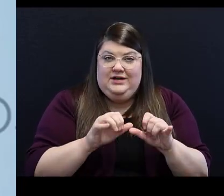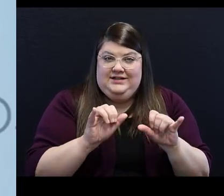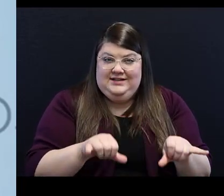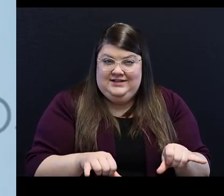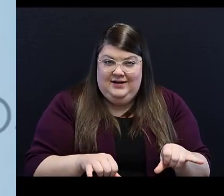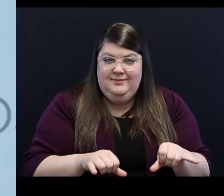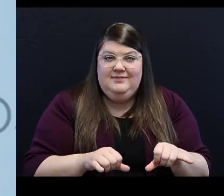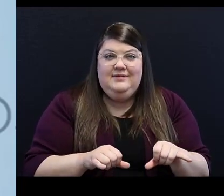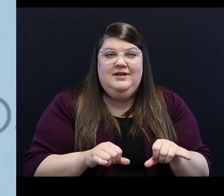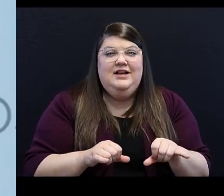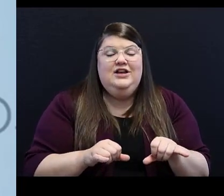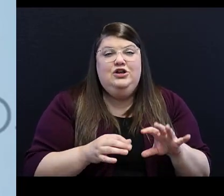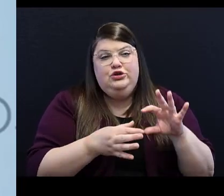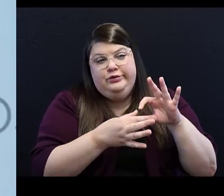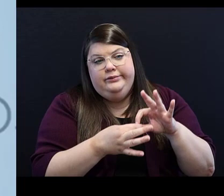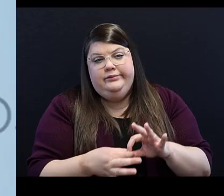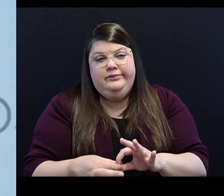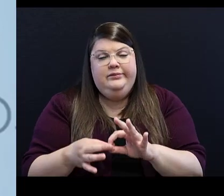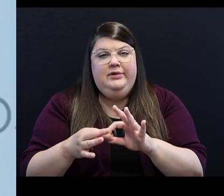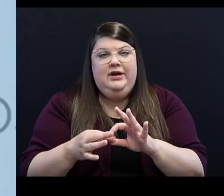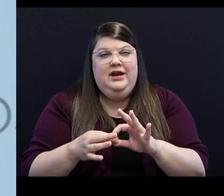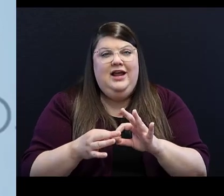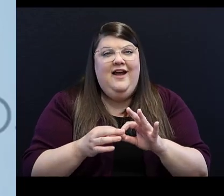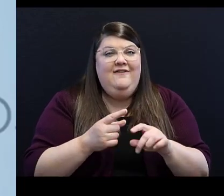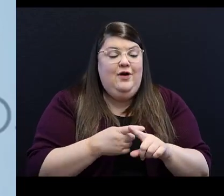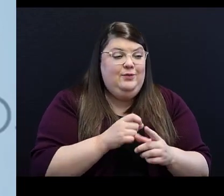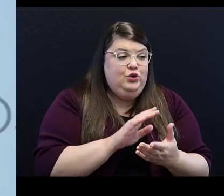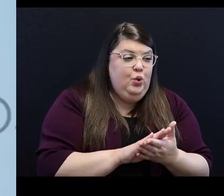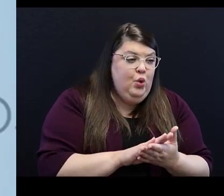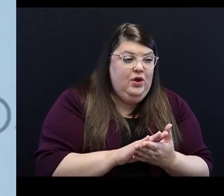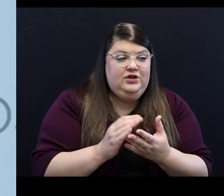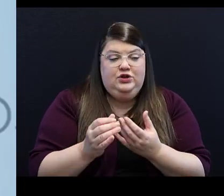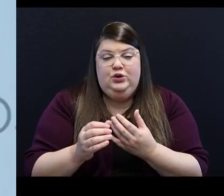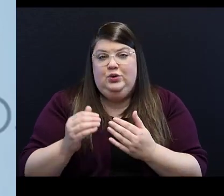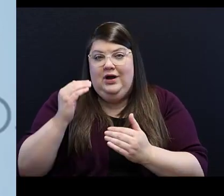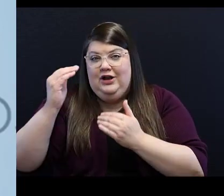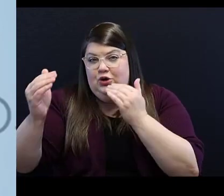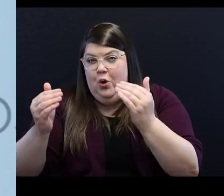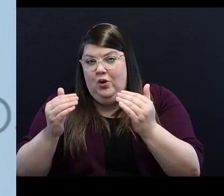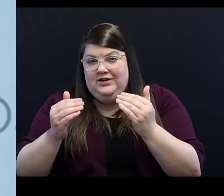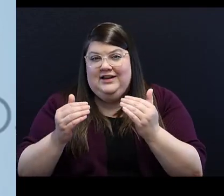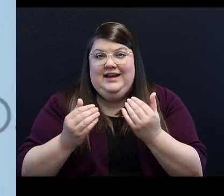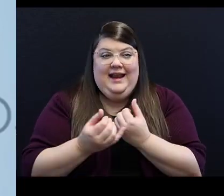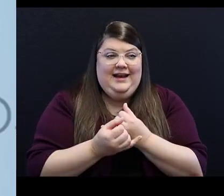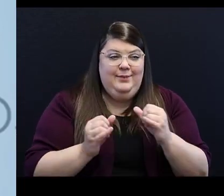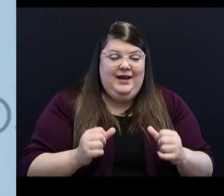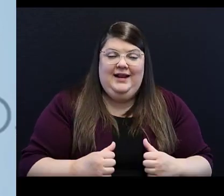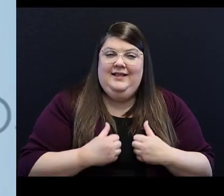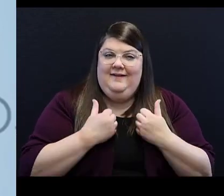to bridge the gap from school to adult life, independent living, and career.